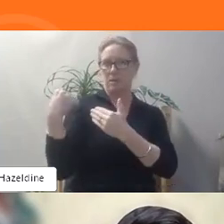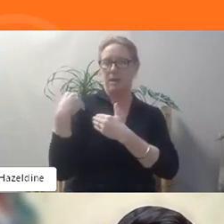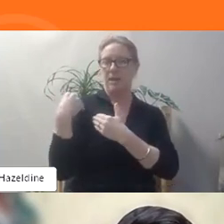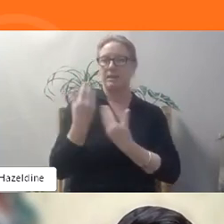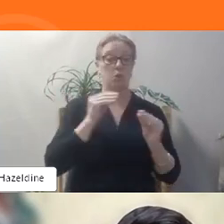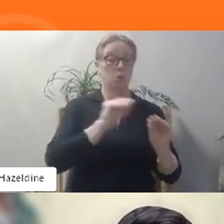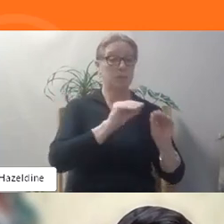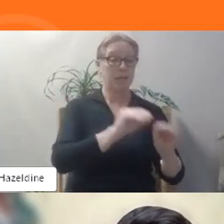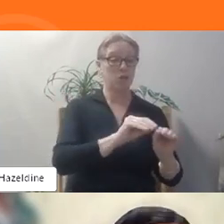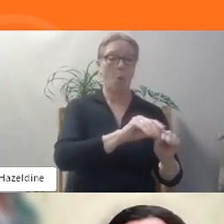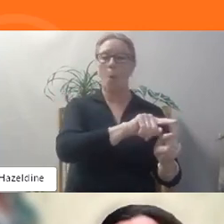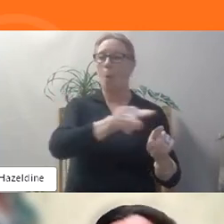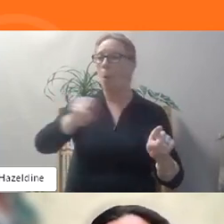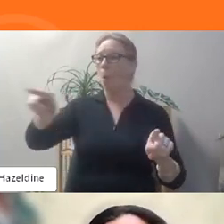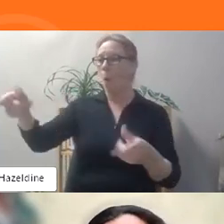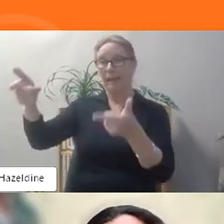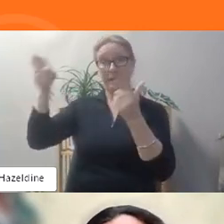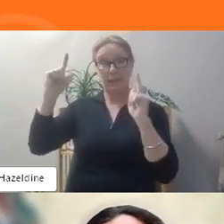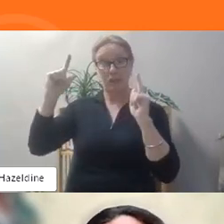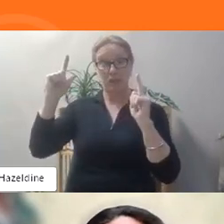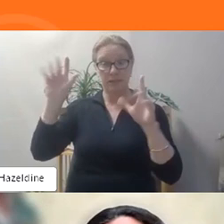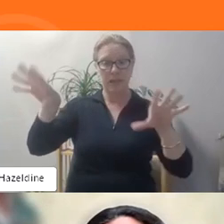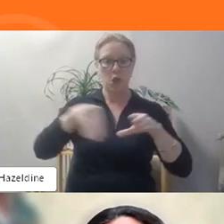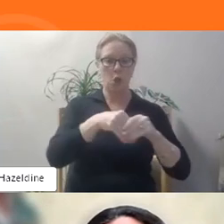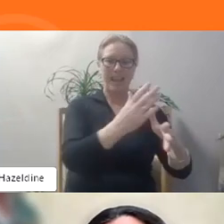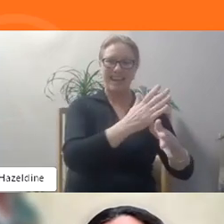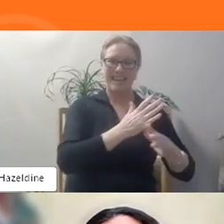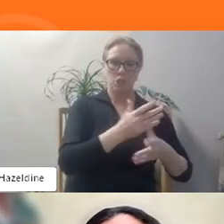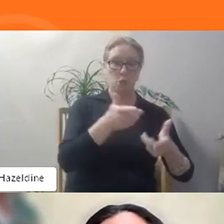teachers, including initial teacher education, to identify learners